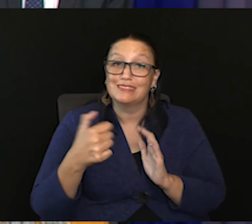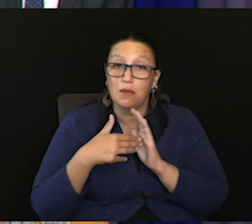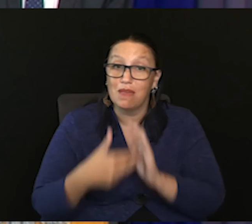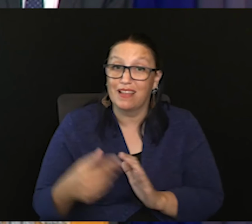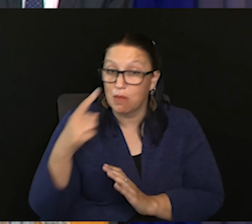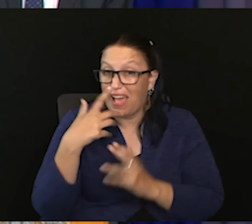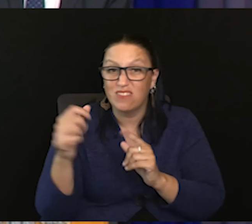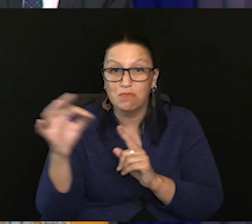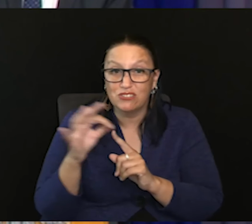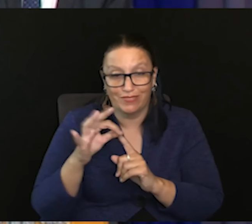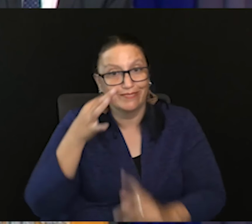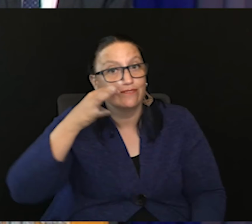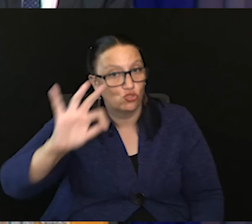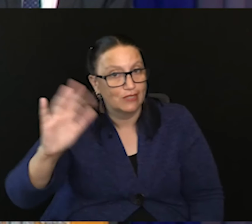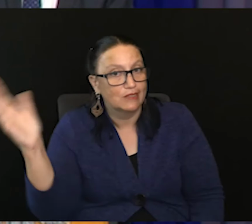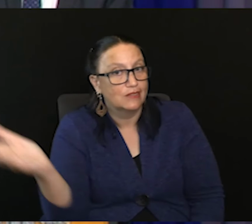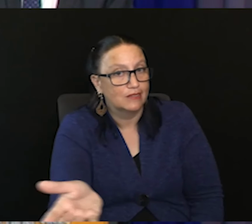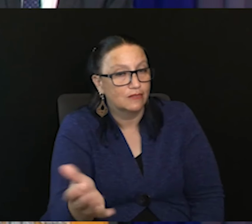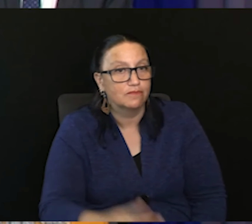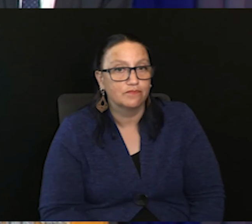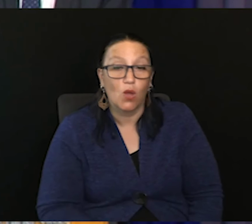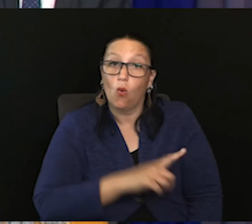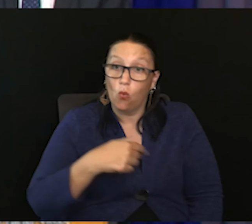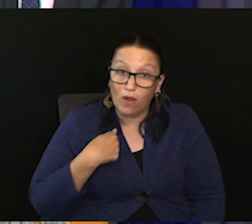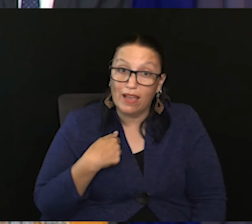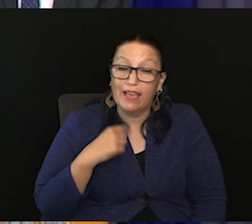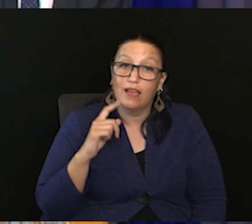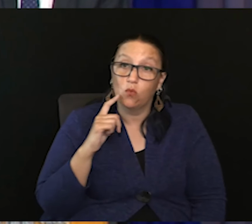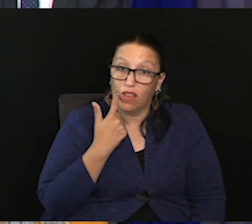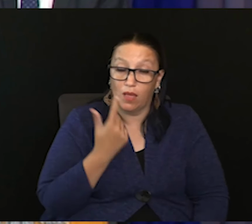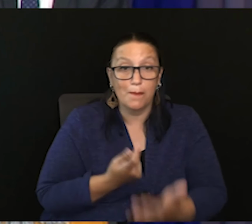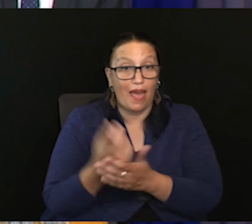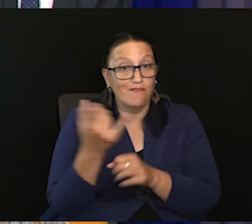but that's the fee that was agreed. And there's the standard handling fee as well,